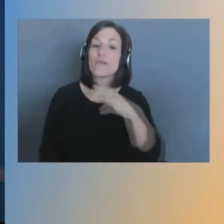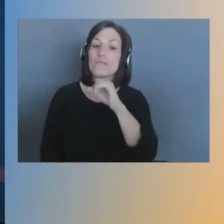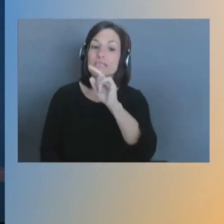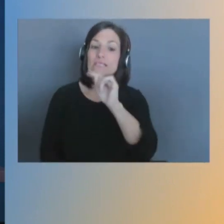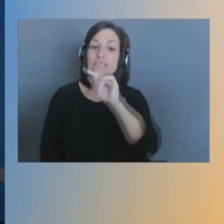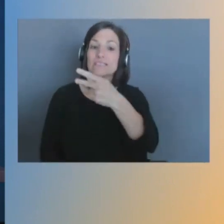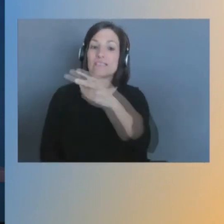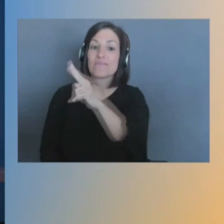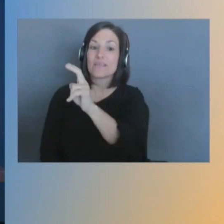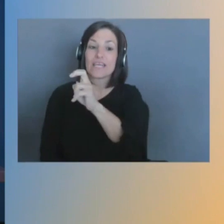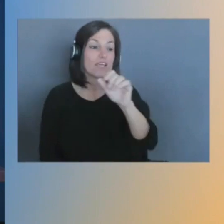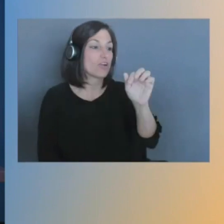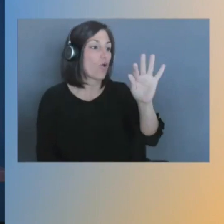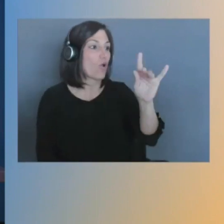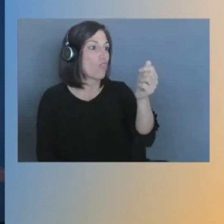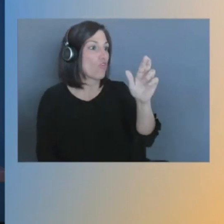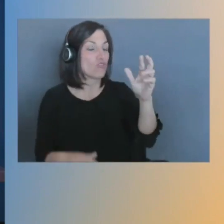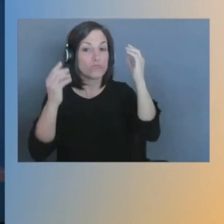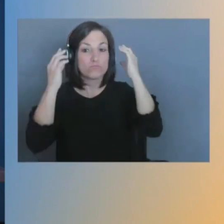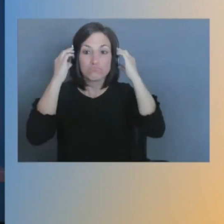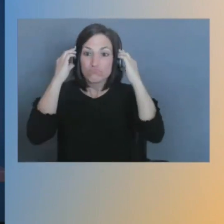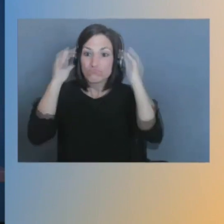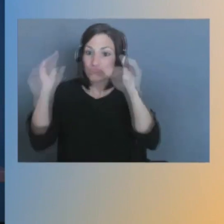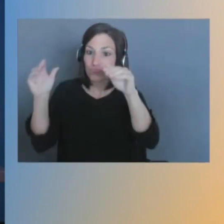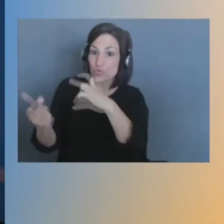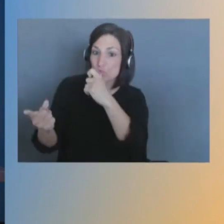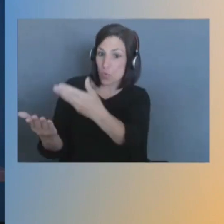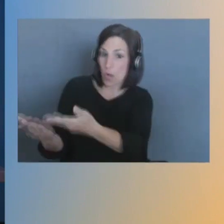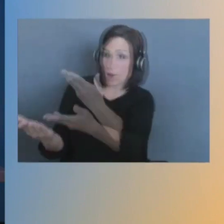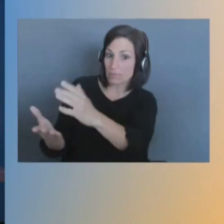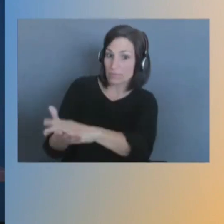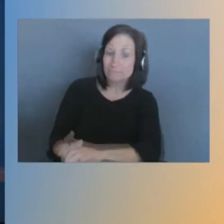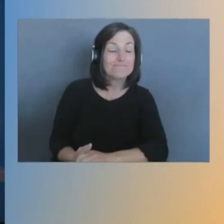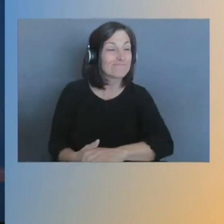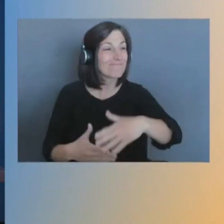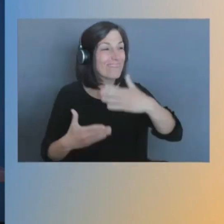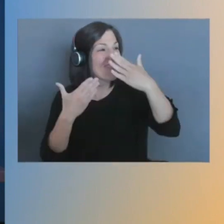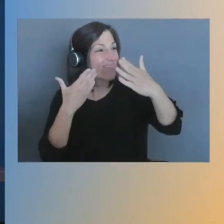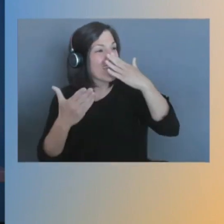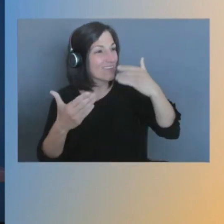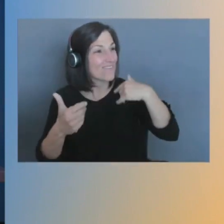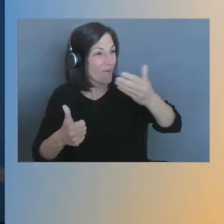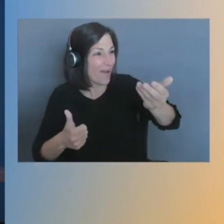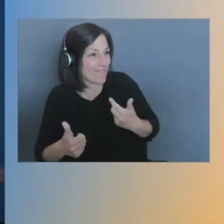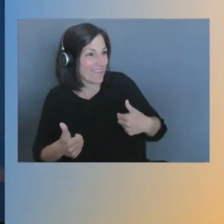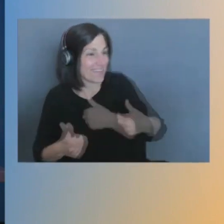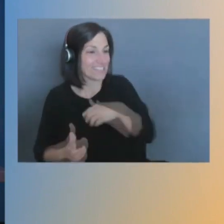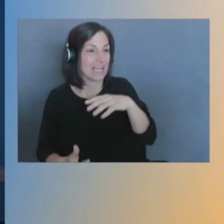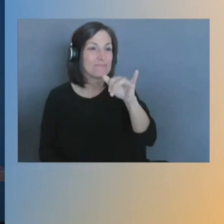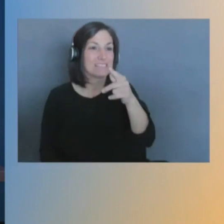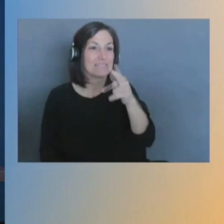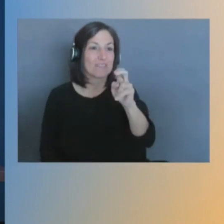Do you wanna introduce yourself? Sure. Go ahead, Stephanie. Yeah. Hey, thanks for having us. My name's Stephanie Shyu. I'm the global head of business development